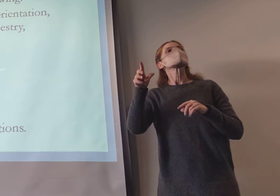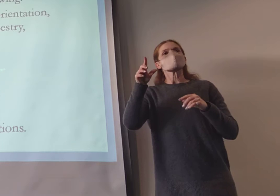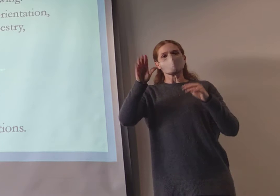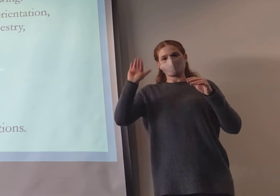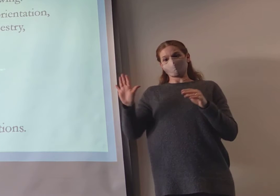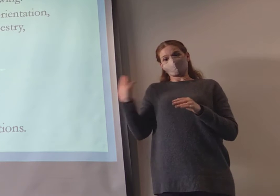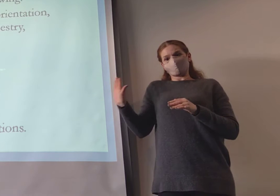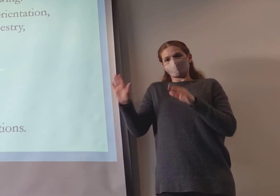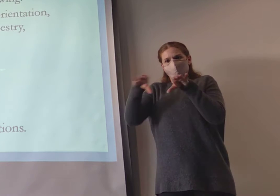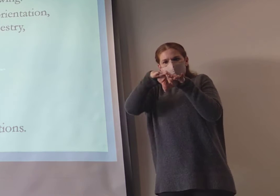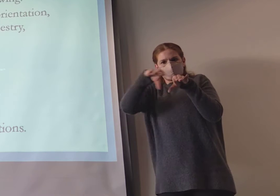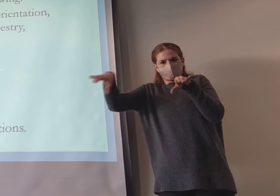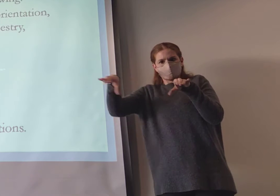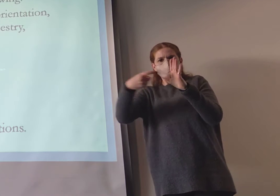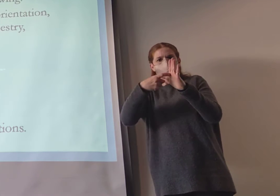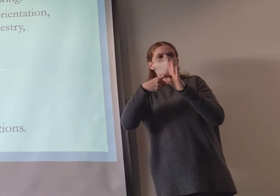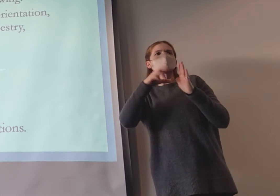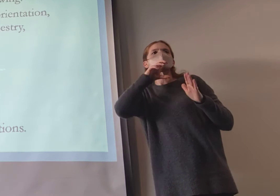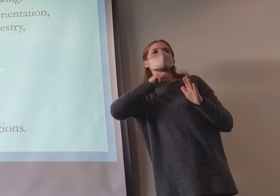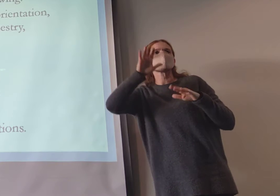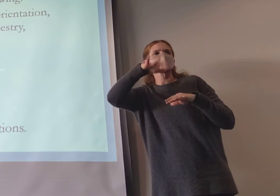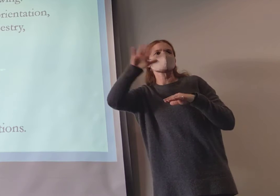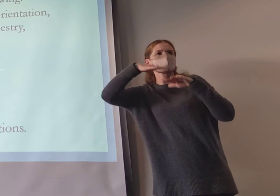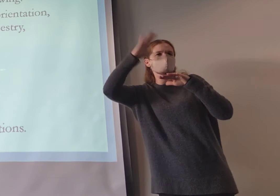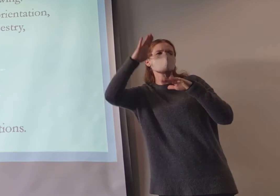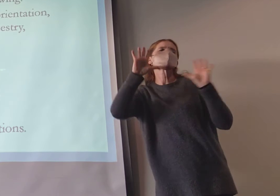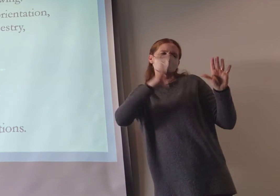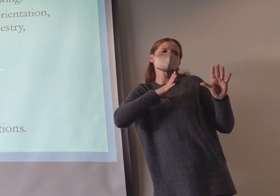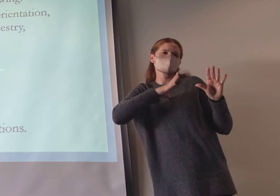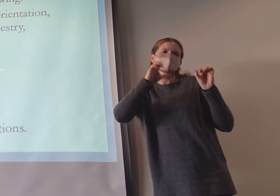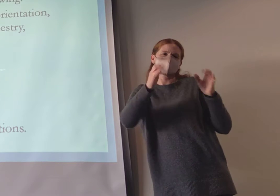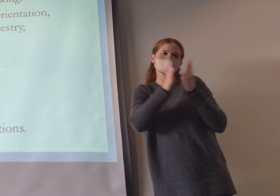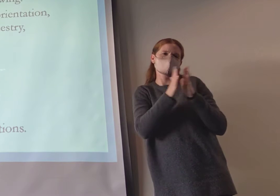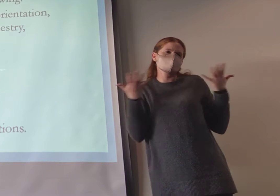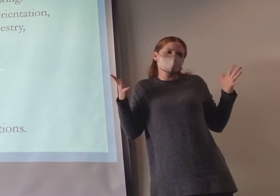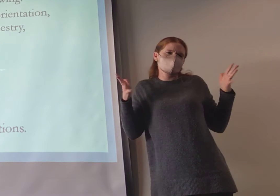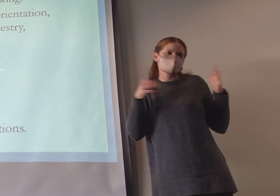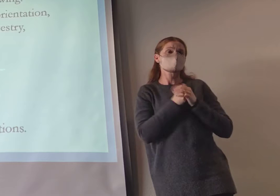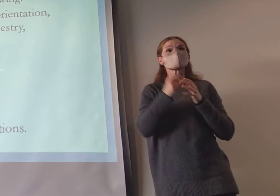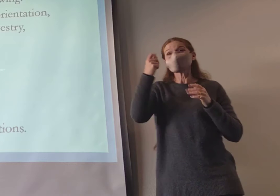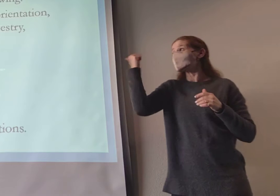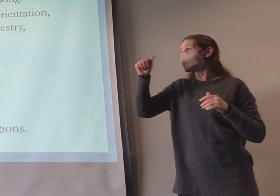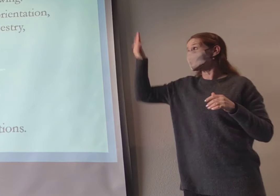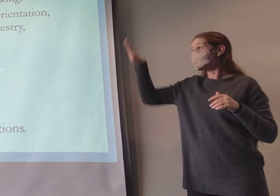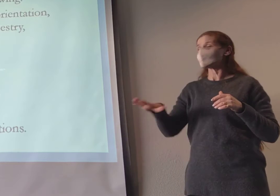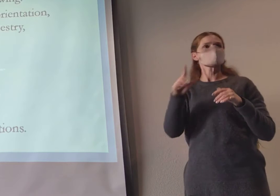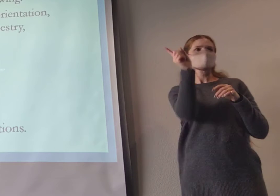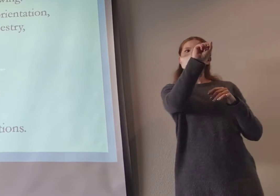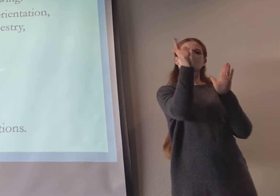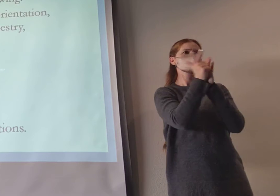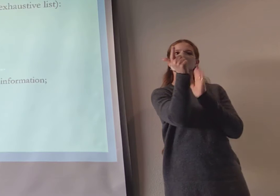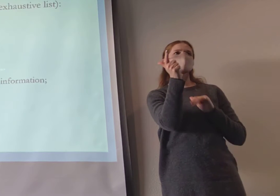and in the United States.